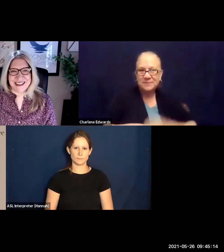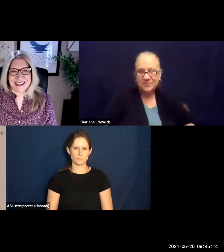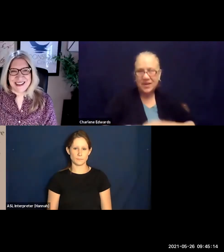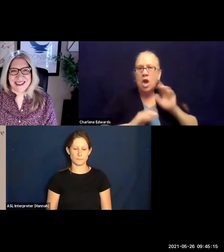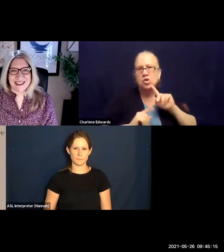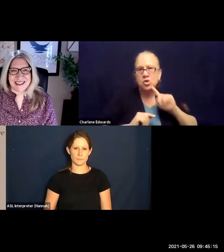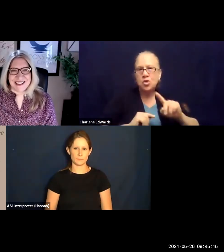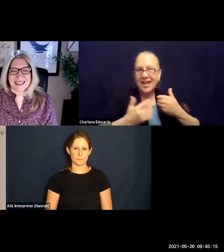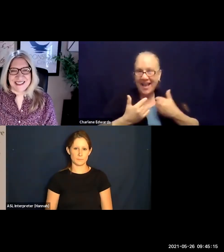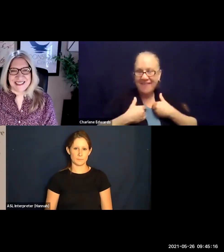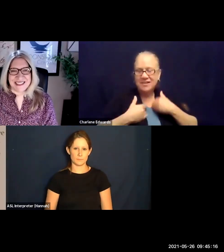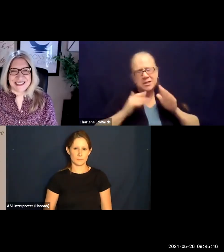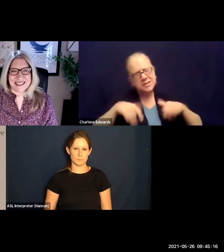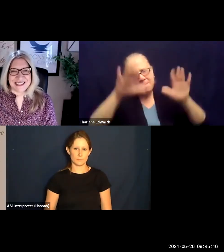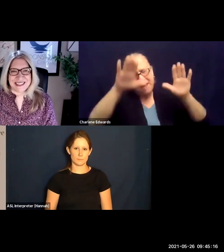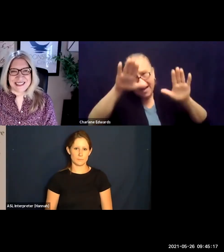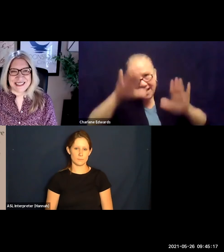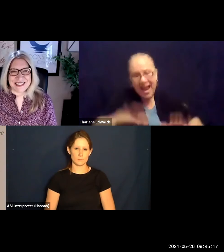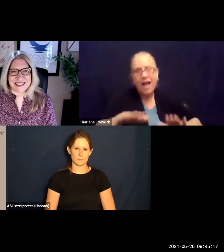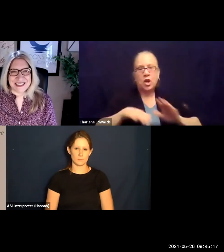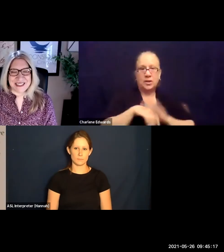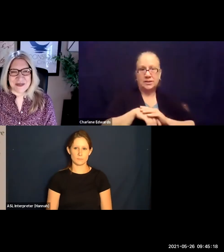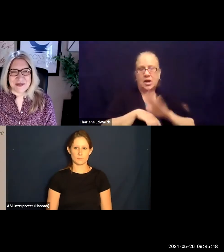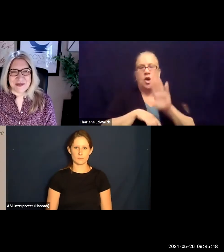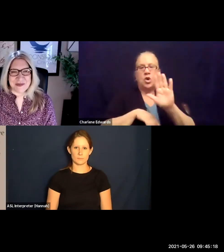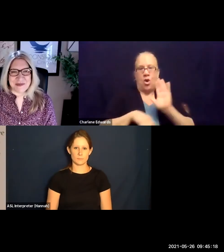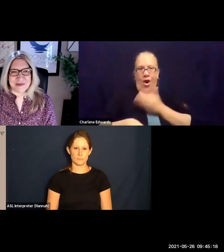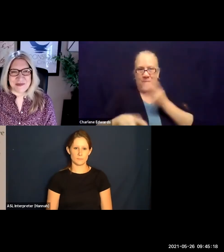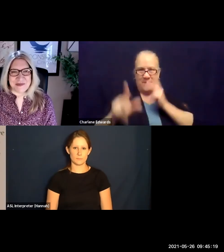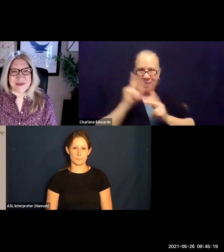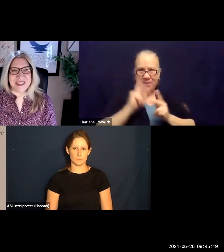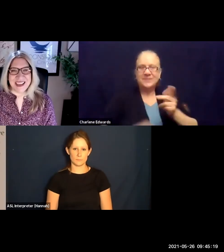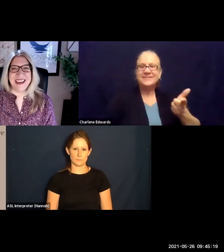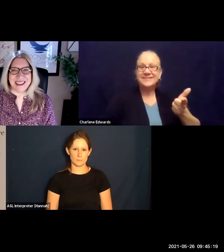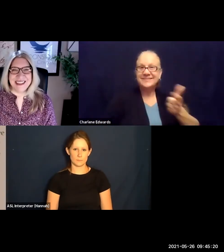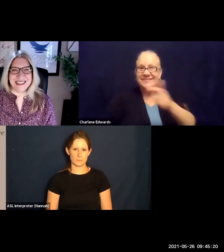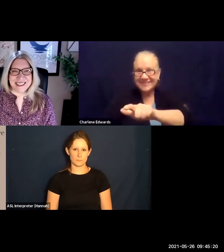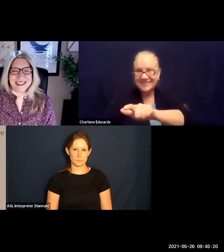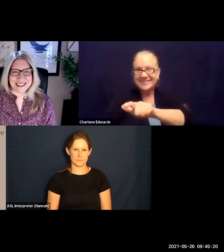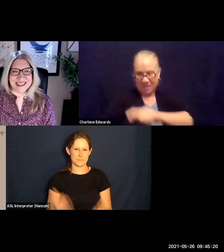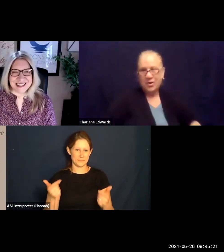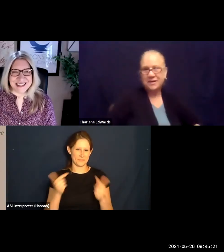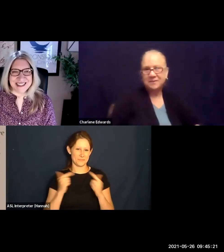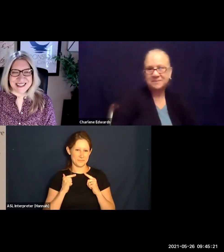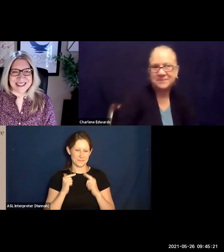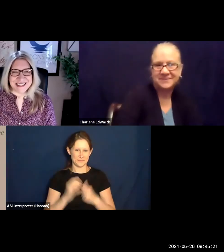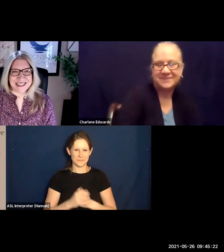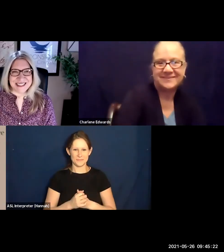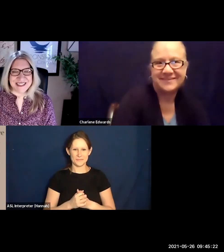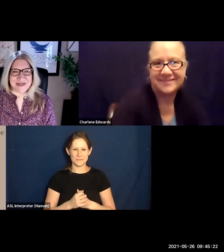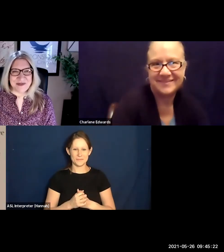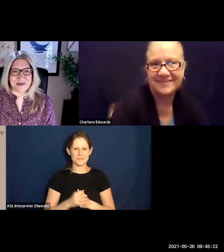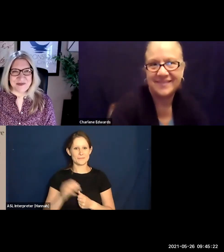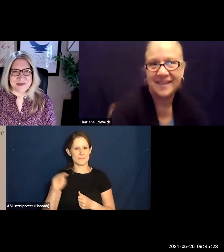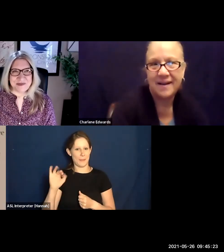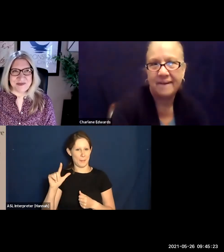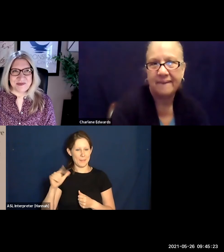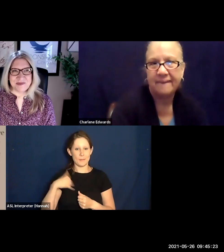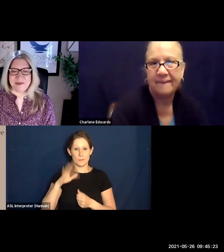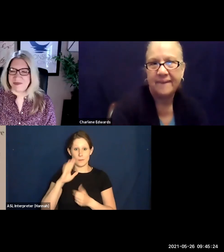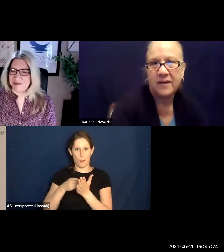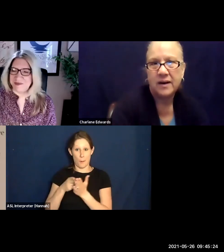it's spectacular, but you're our people. -- I will be honest. I have not seen another art